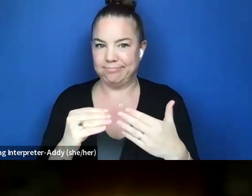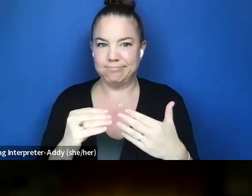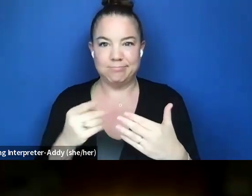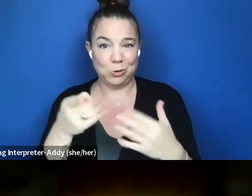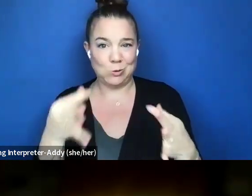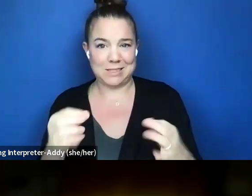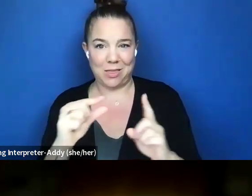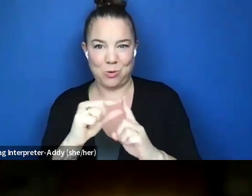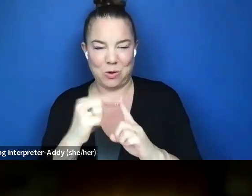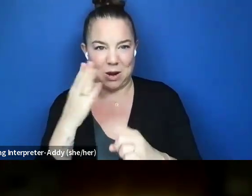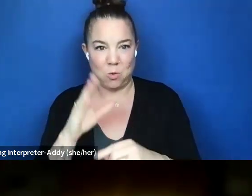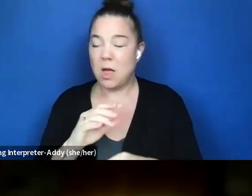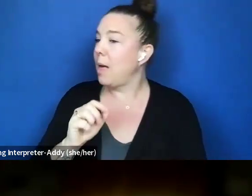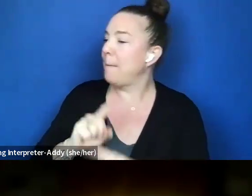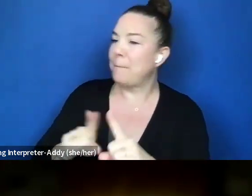Don Posh: But that's not everybody that's. Brooke Wilson (she/her): Developing.